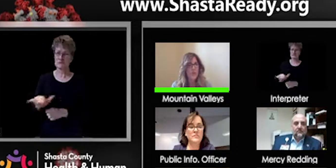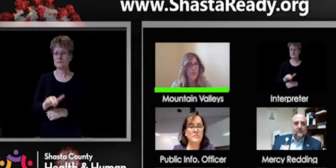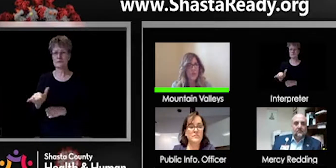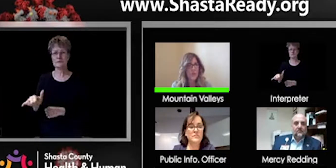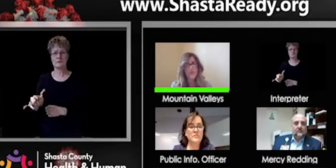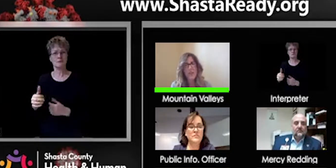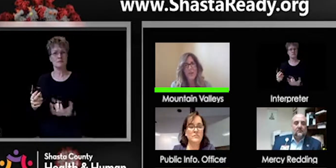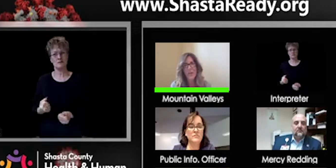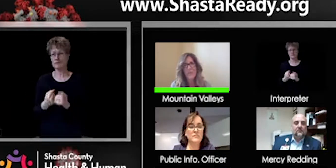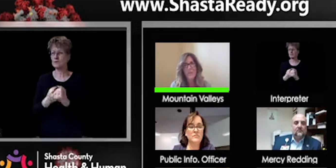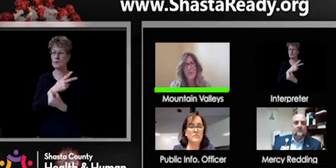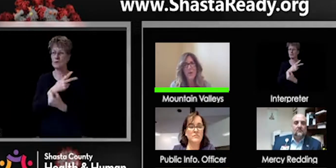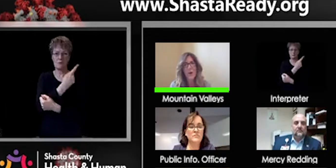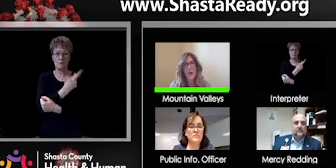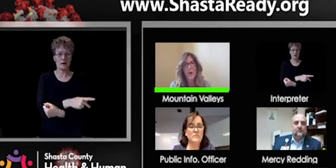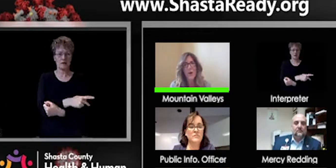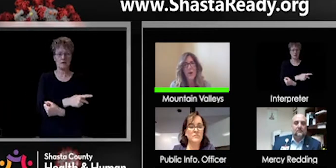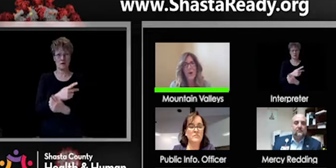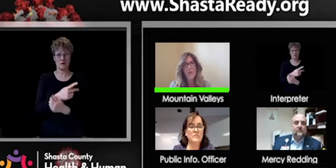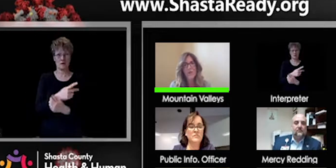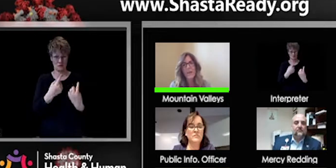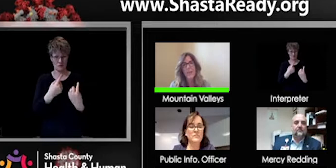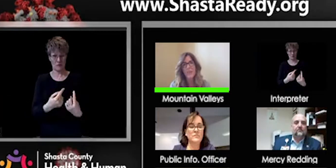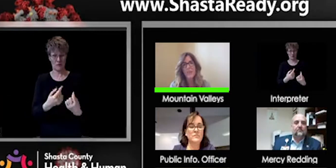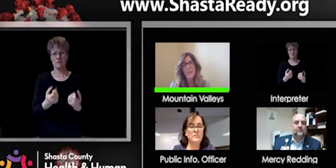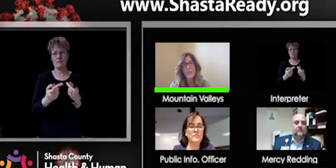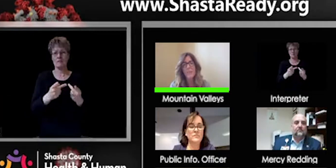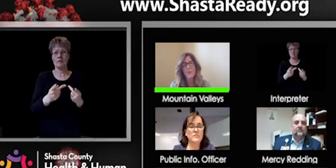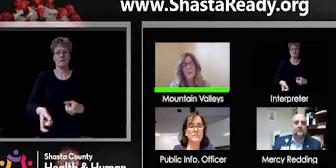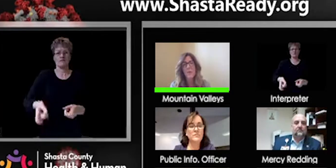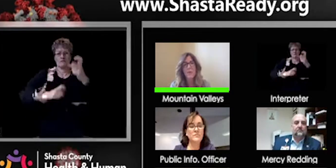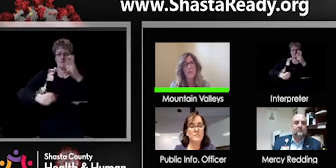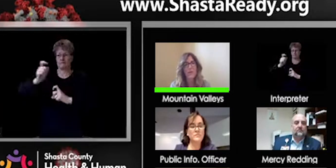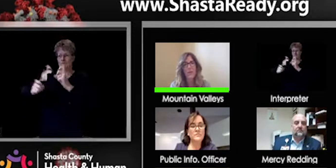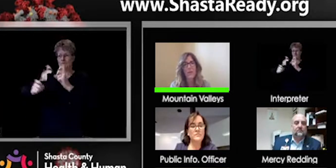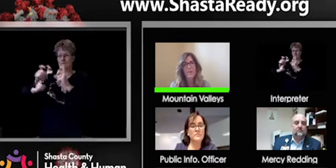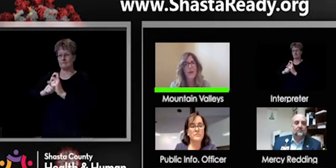the donations that are coming in for our masks and gowns from our community members and our